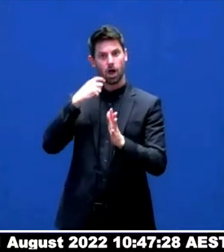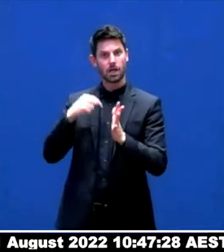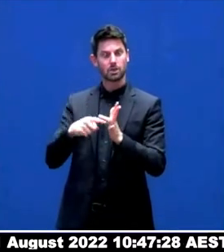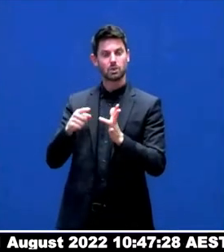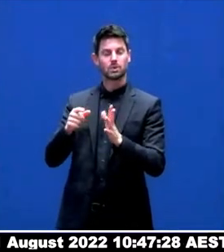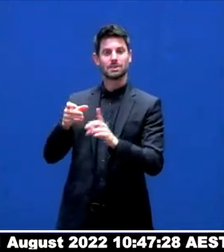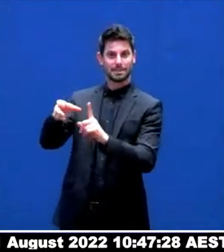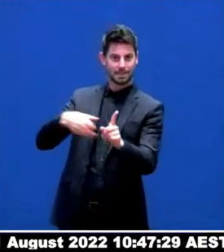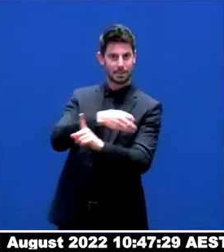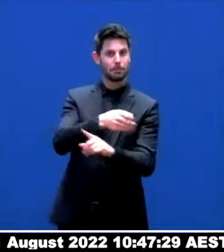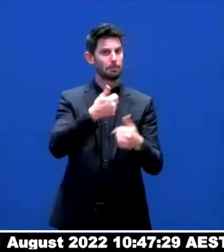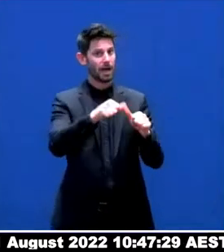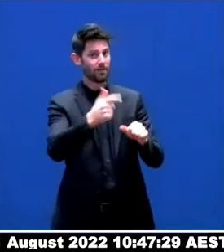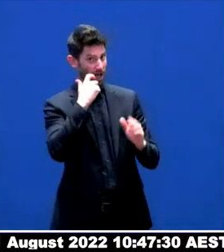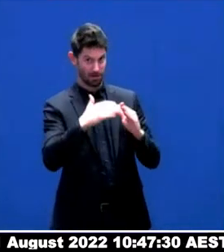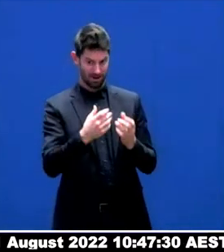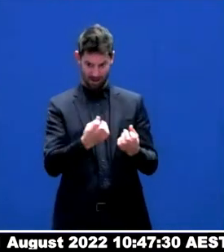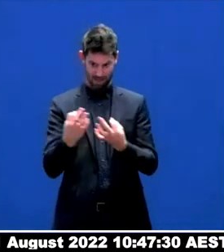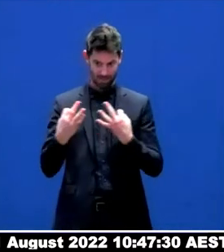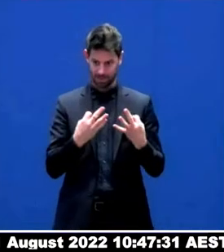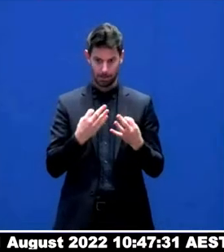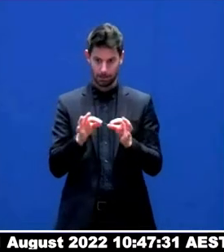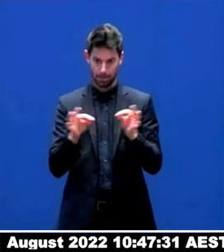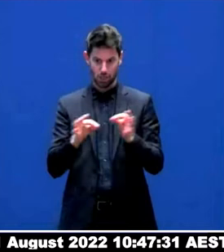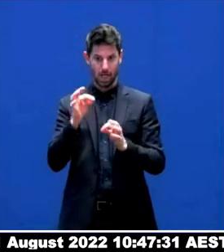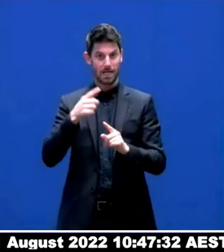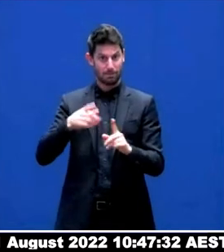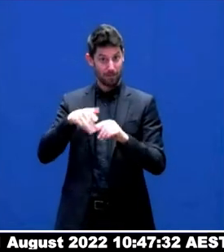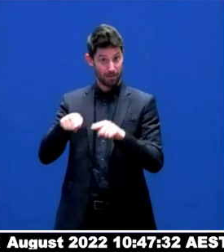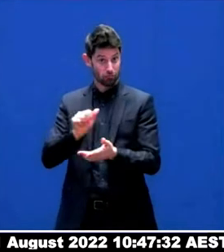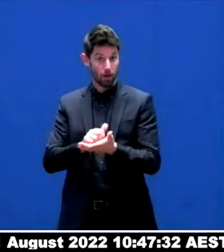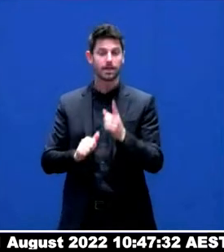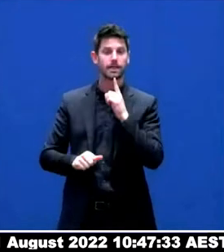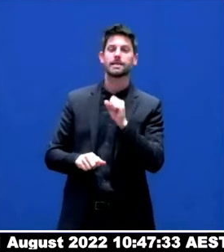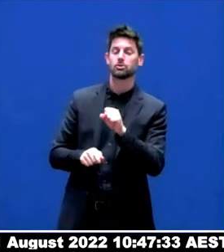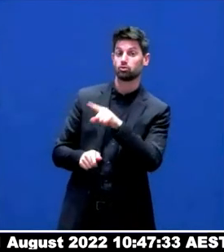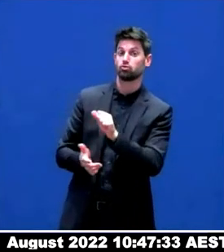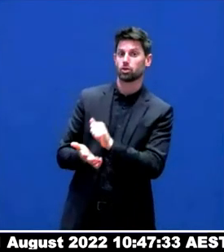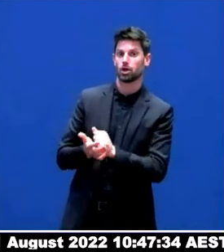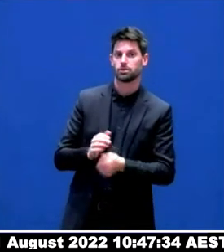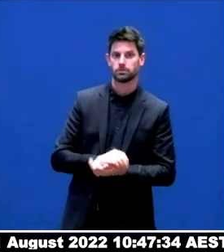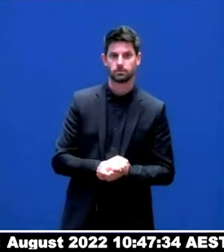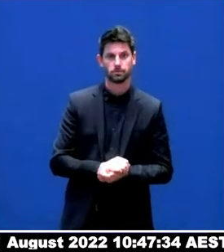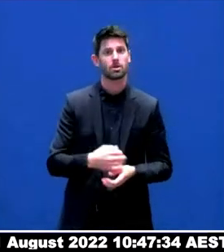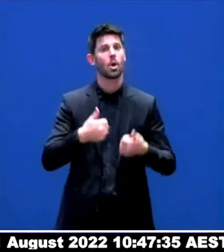I do agree. MS EASTMAN: Alright. Thank you. Now, you've said in the Statement, I think at paragraph 63, that